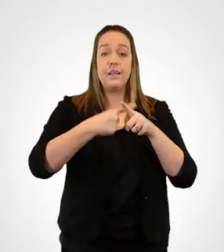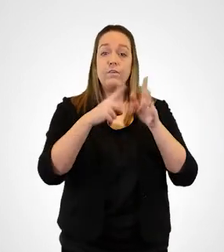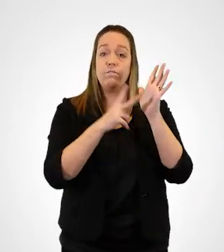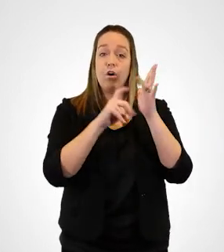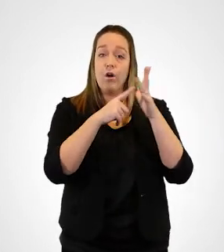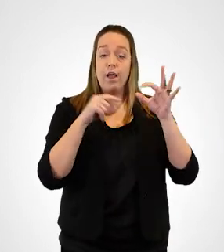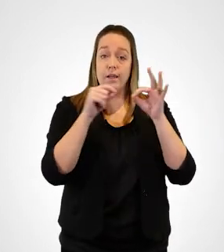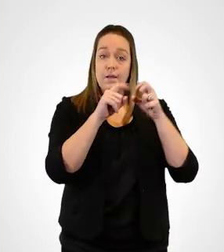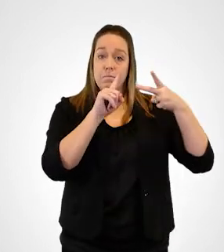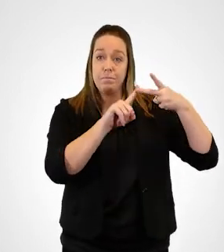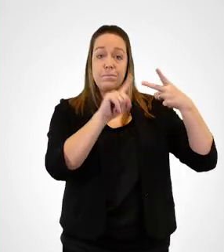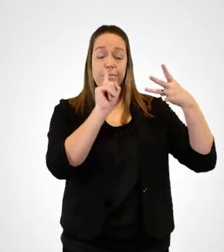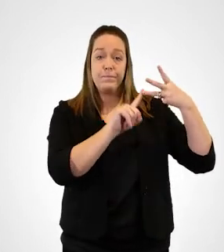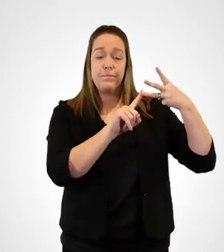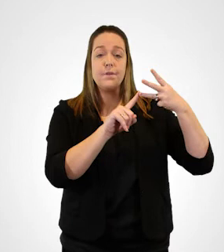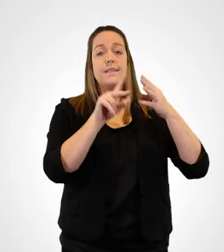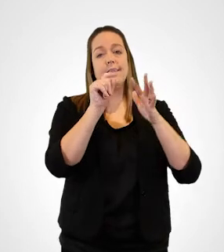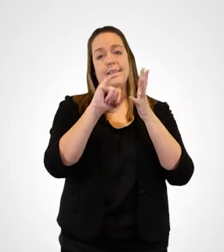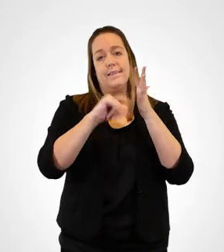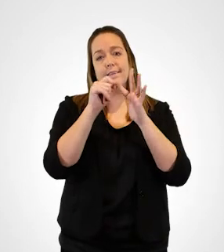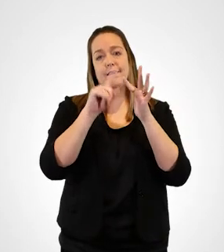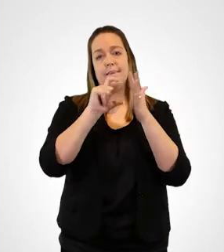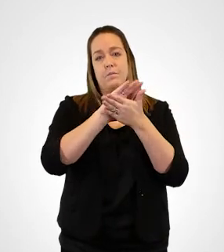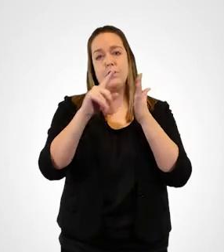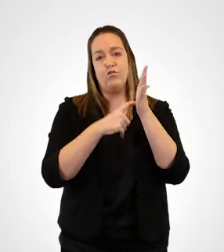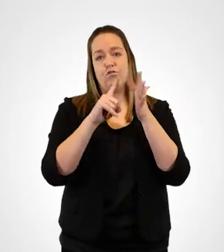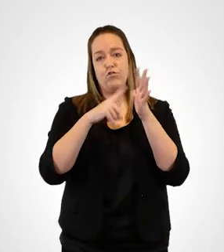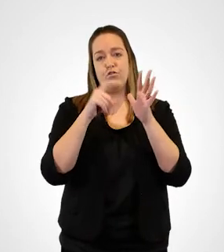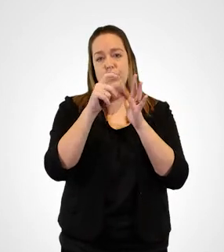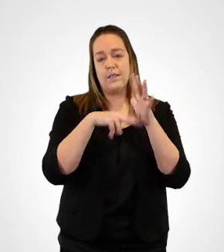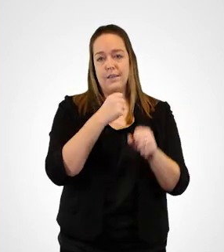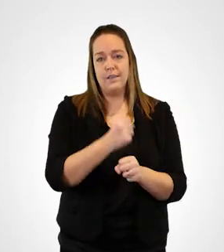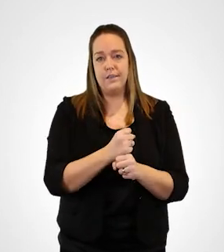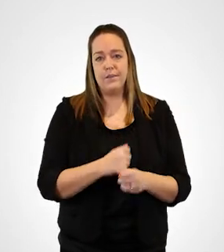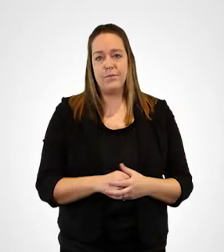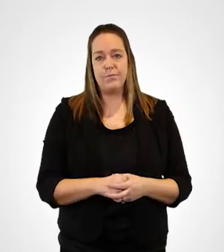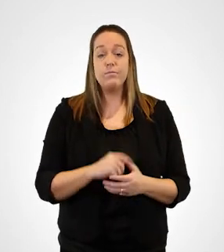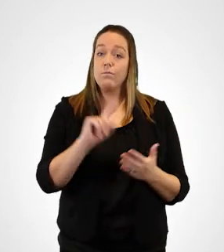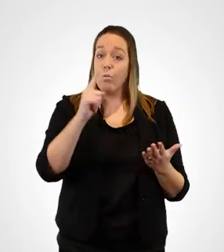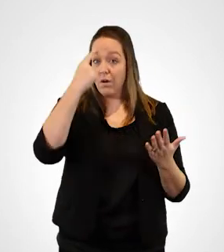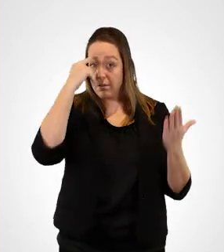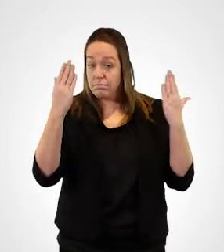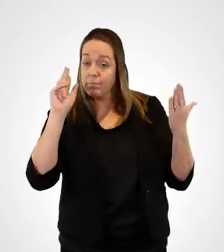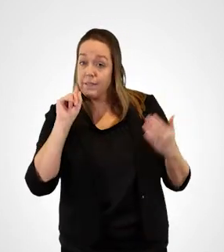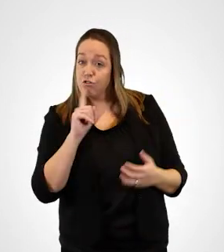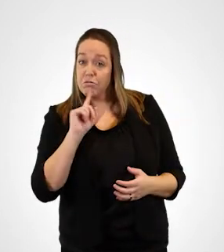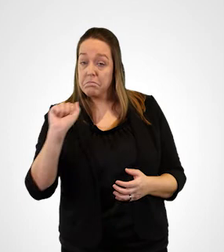English vocabulary predicted it; and speech reading predicted it. Now, what do you think is going to happen with the hearing children?